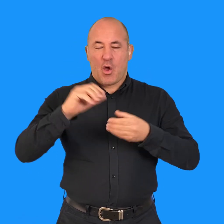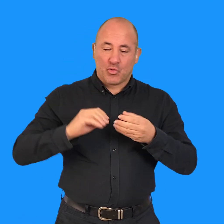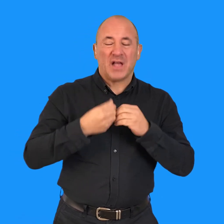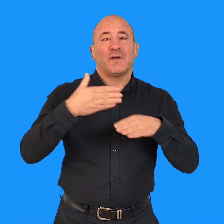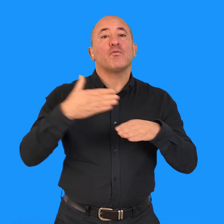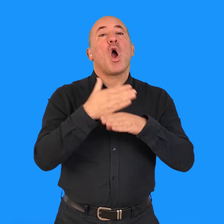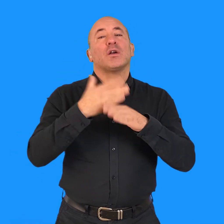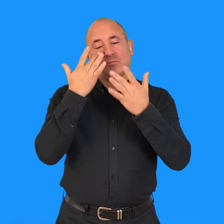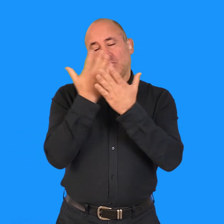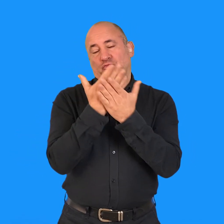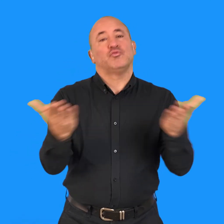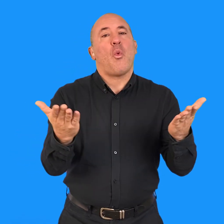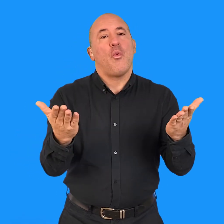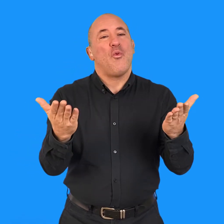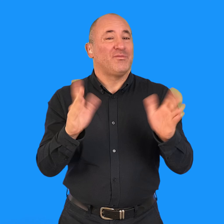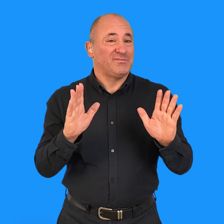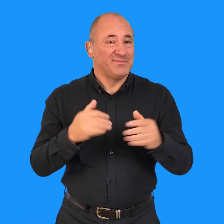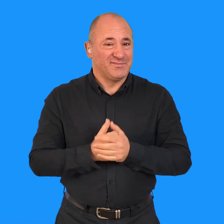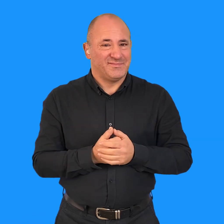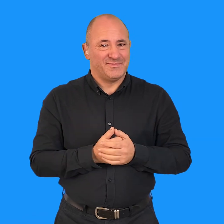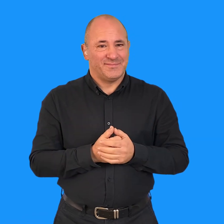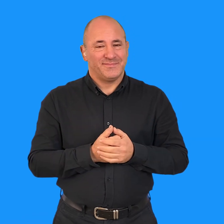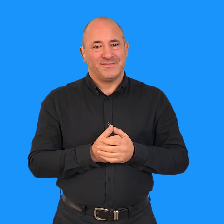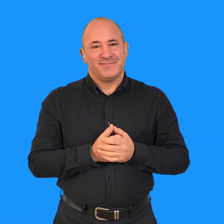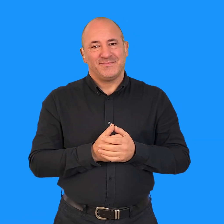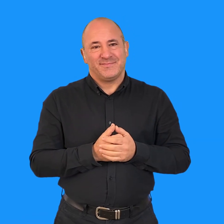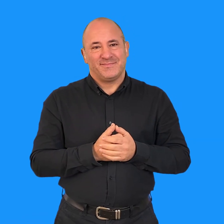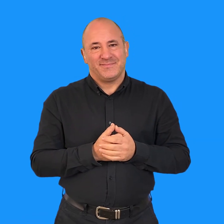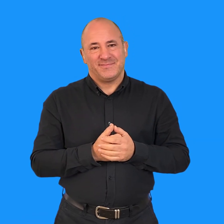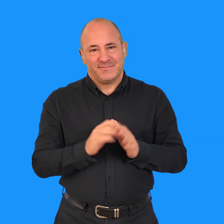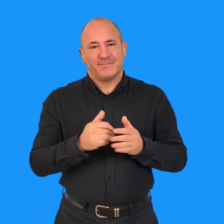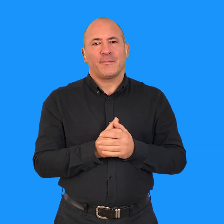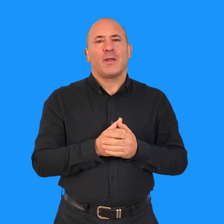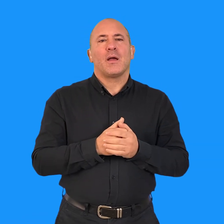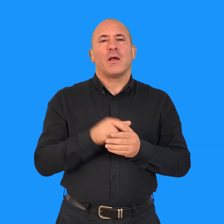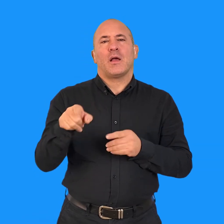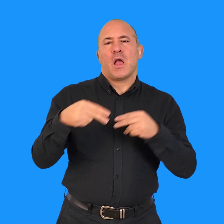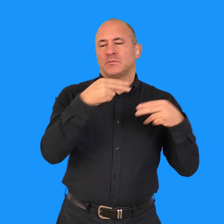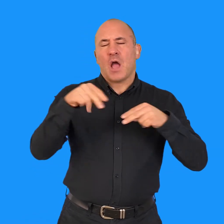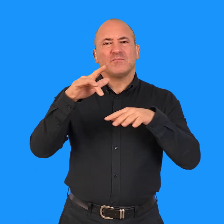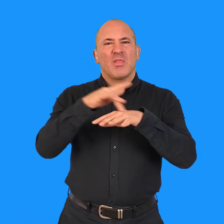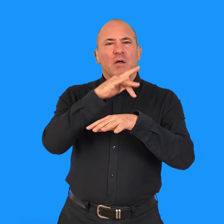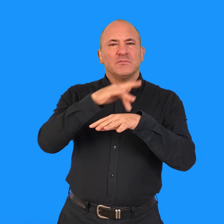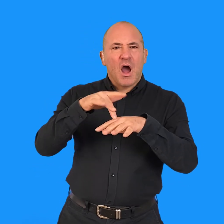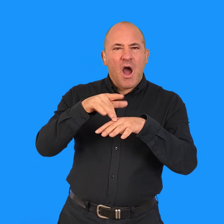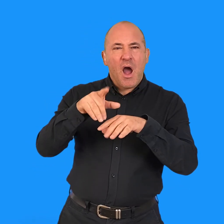the idea is to showcase the work of deaf, disabled, and neurodiverse artists, creative practitioners,